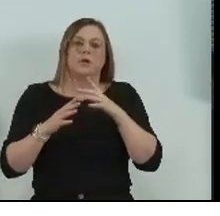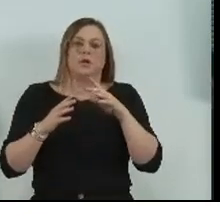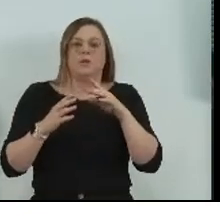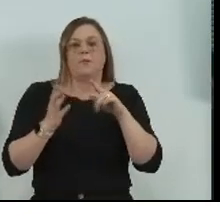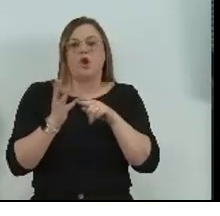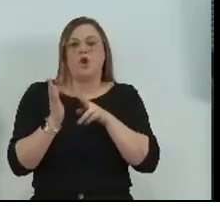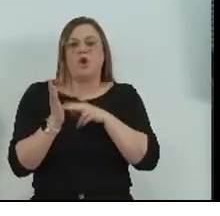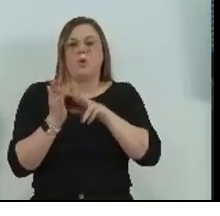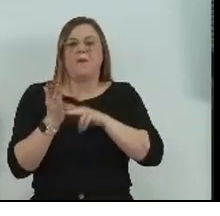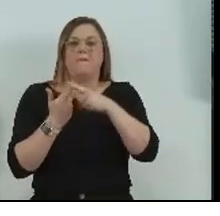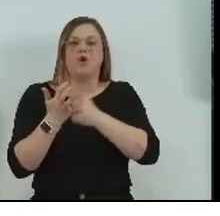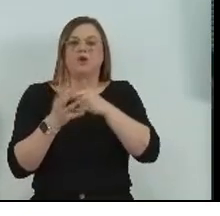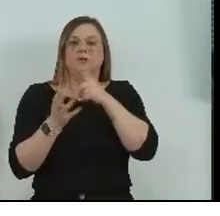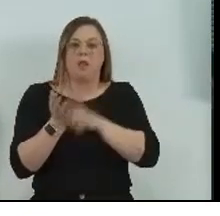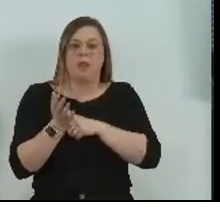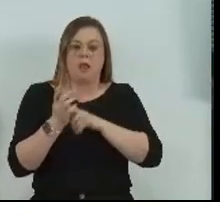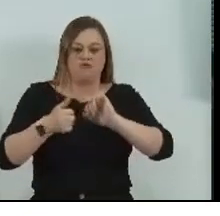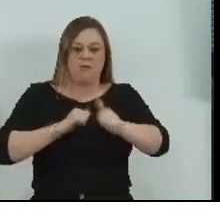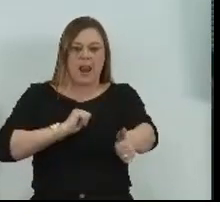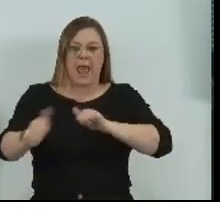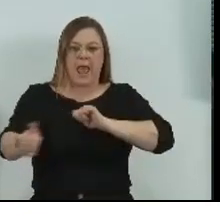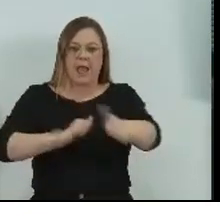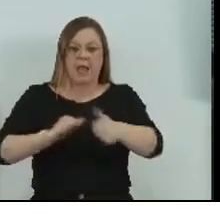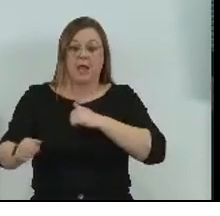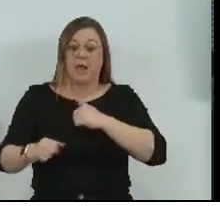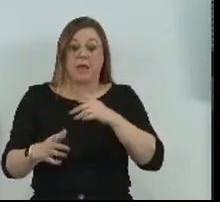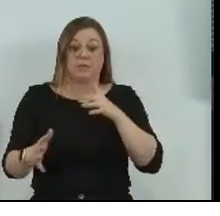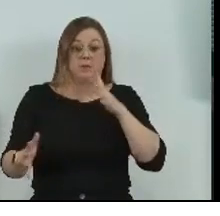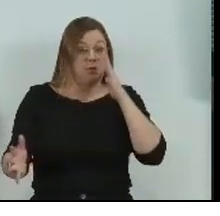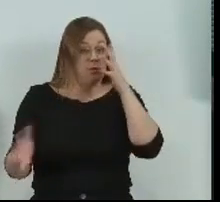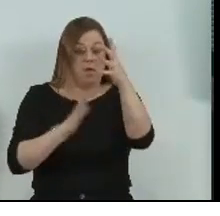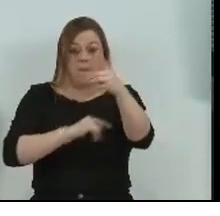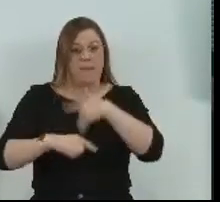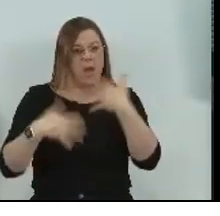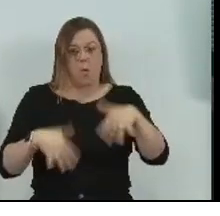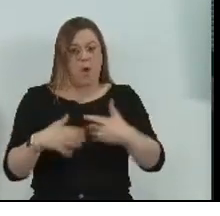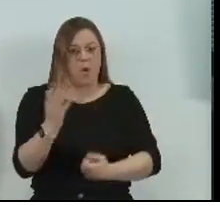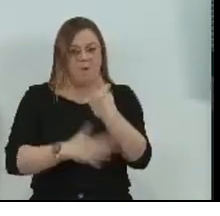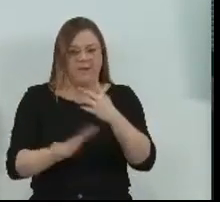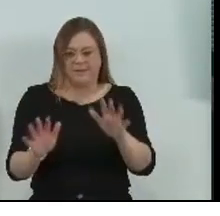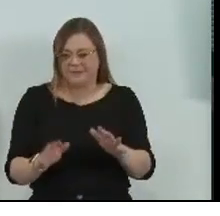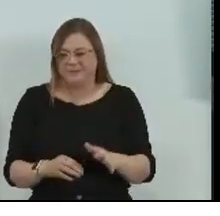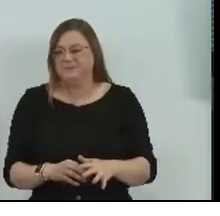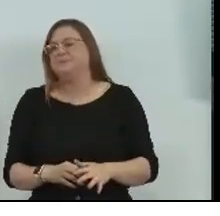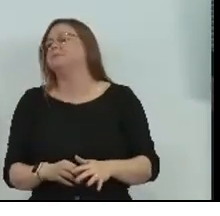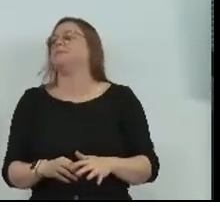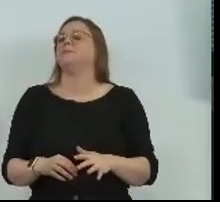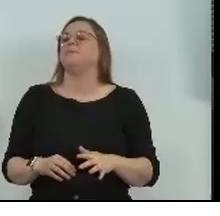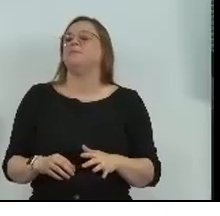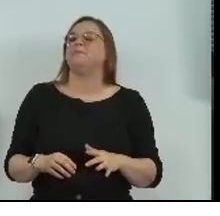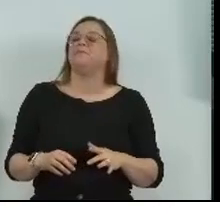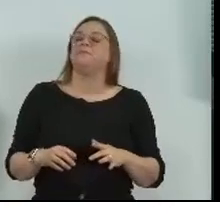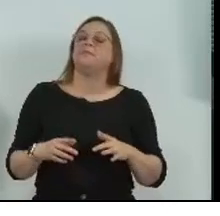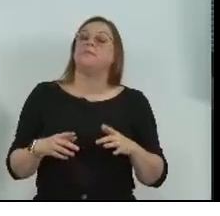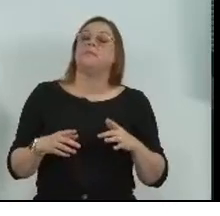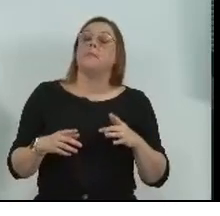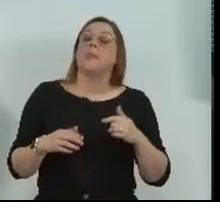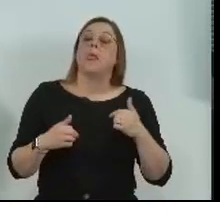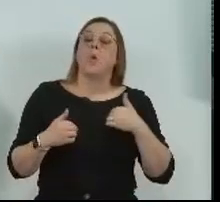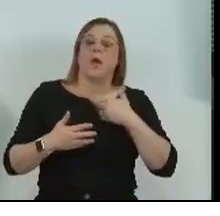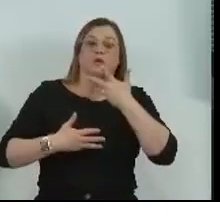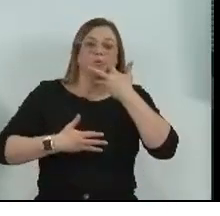seen, it's carnage, but it's an amazing event. And we had to describe that event.